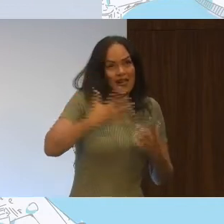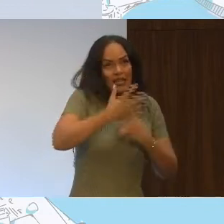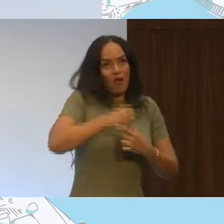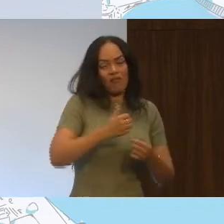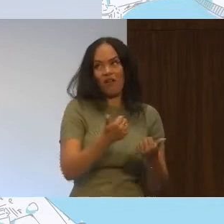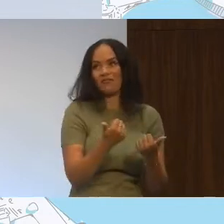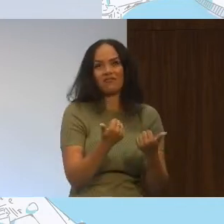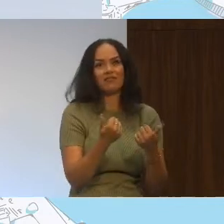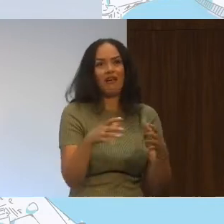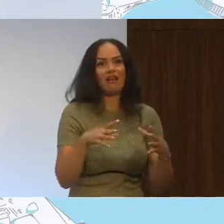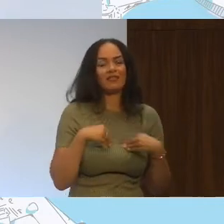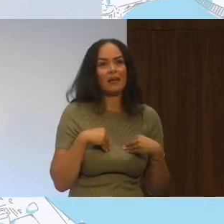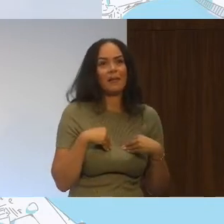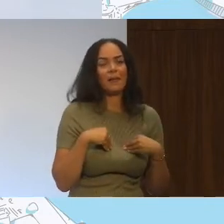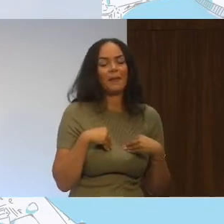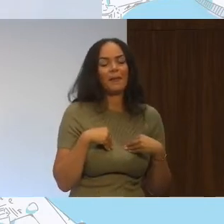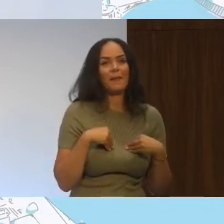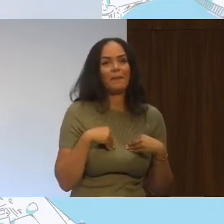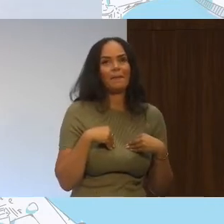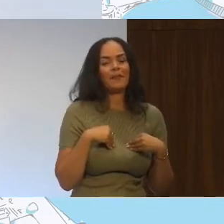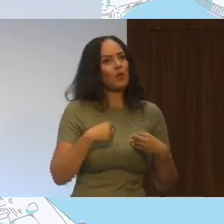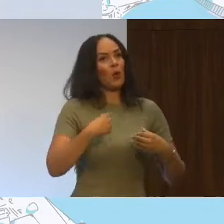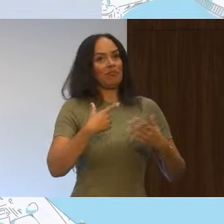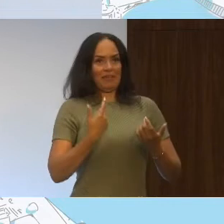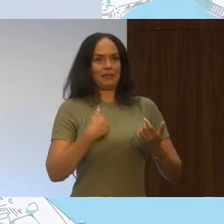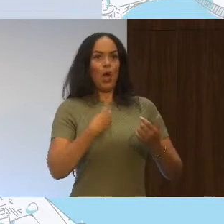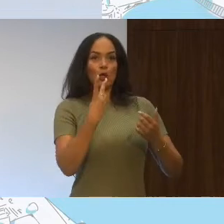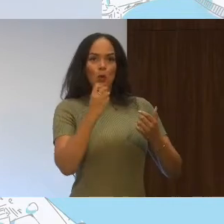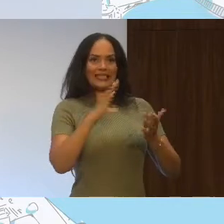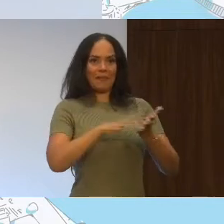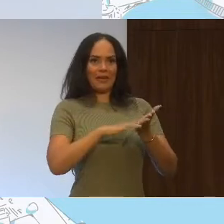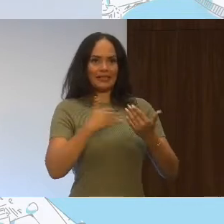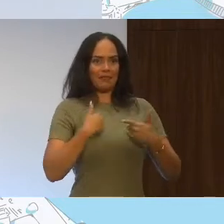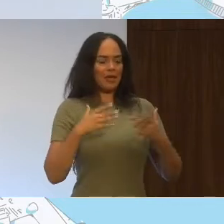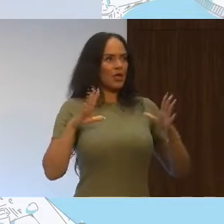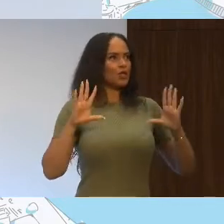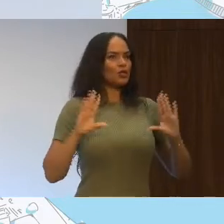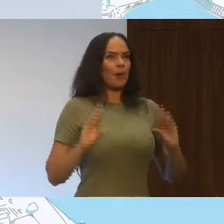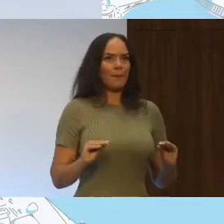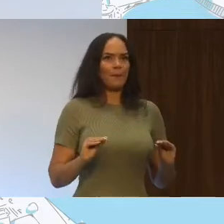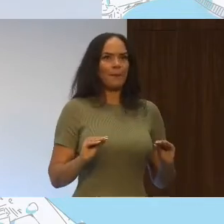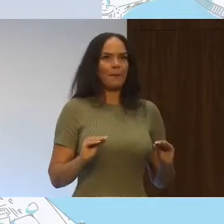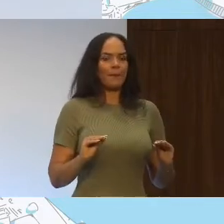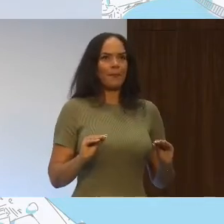Being able to say to myself, take 20 minutes stop, be still gives me the vital space